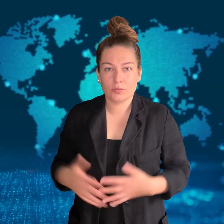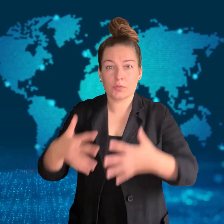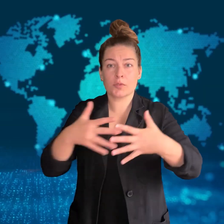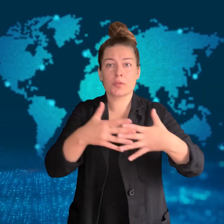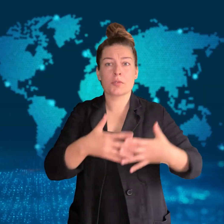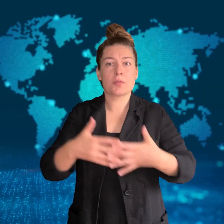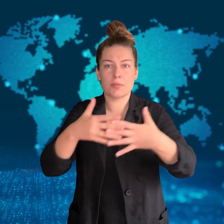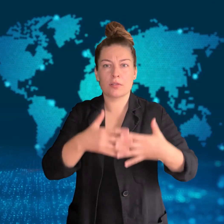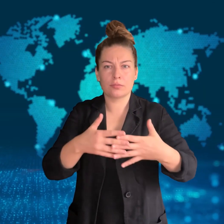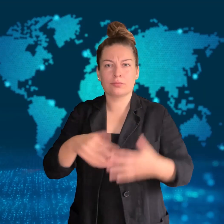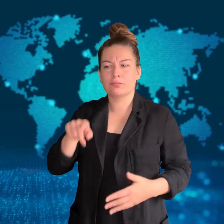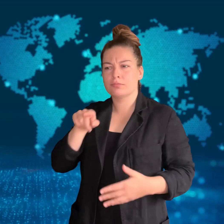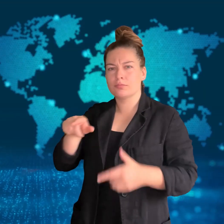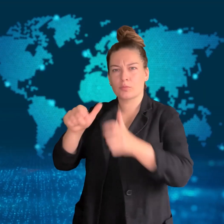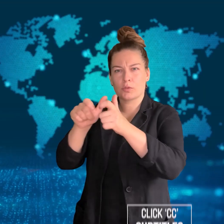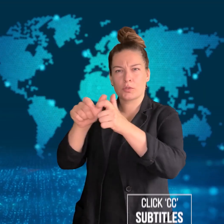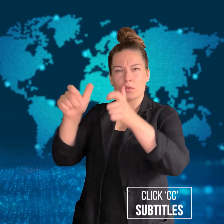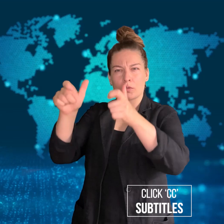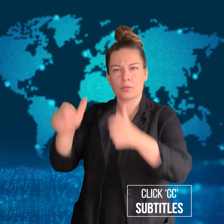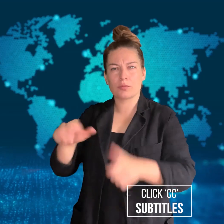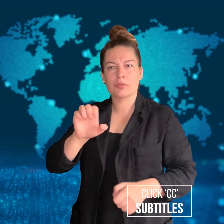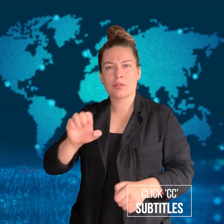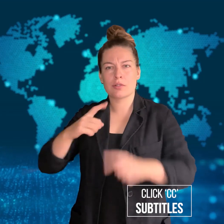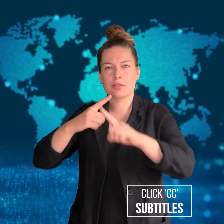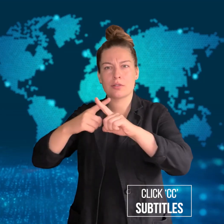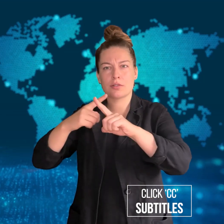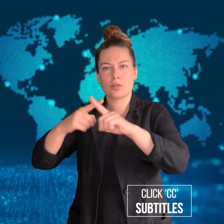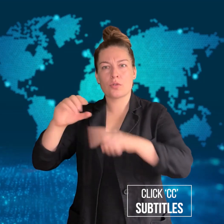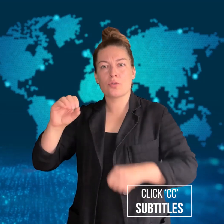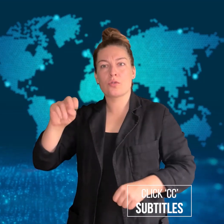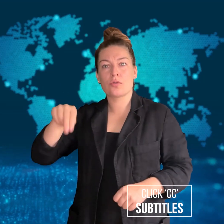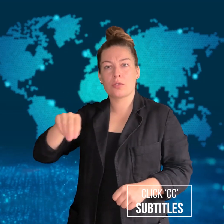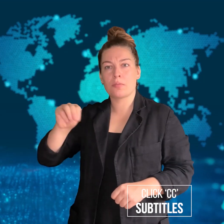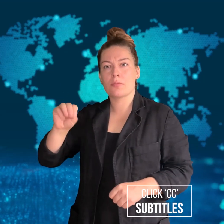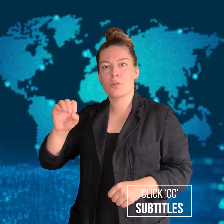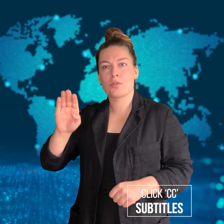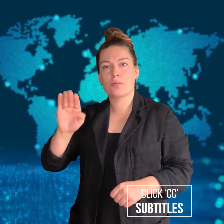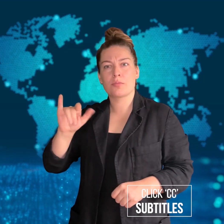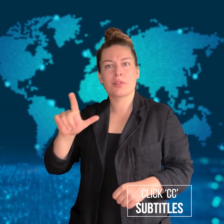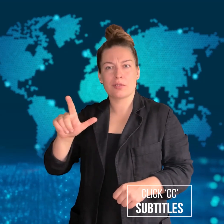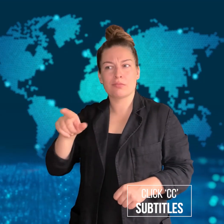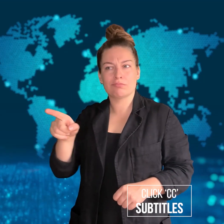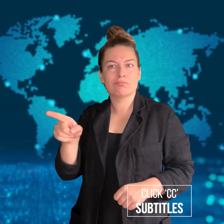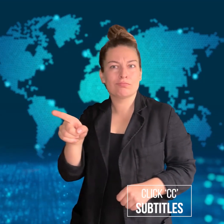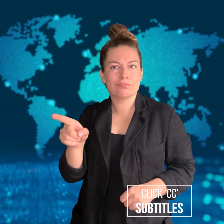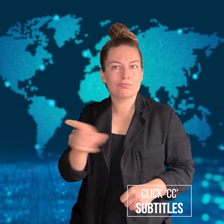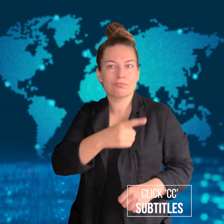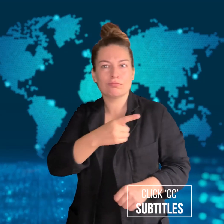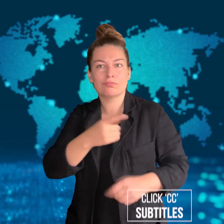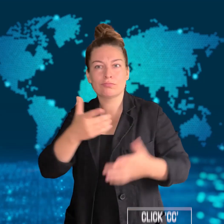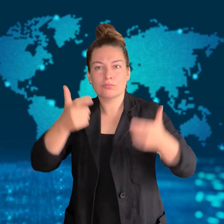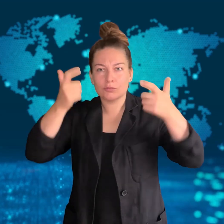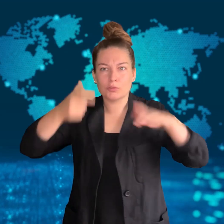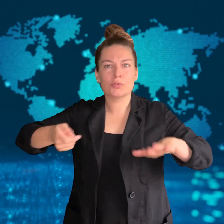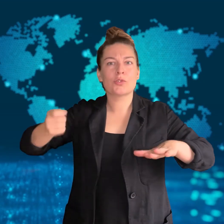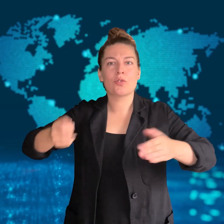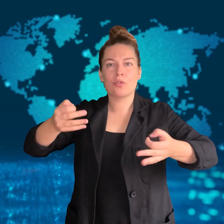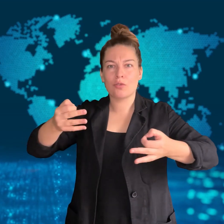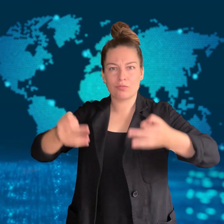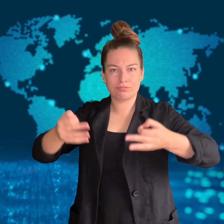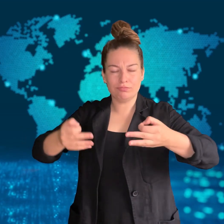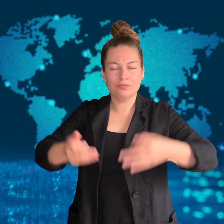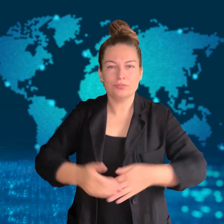ExxonMobil sued